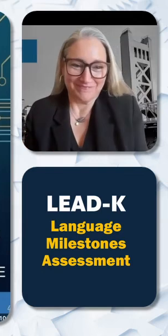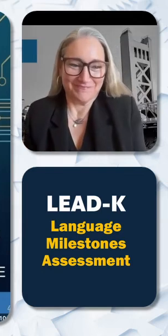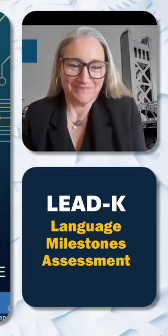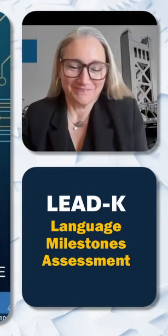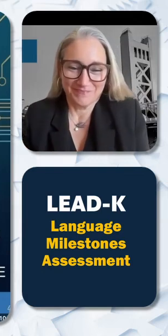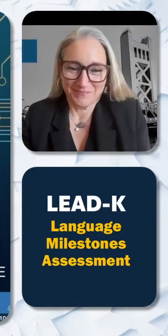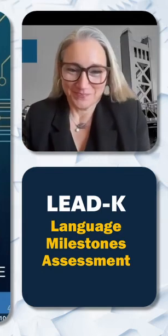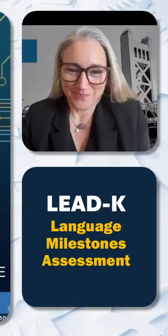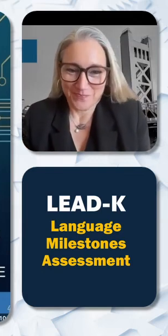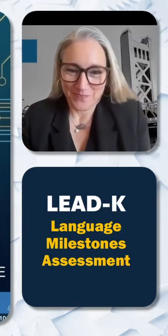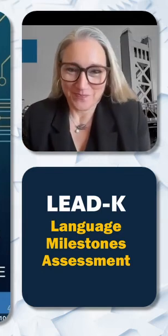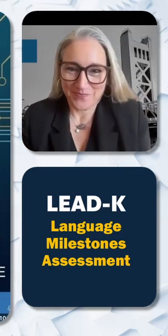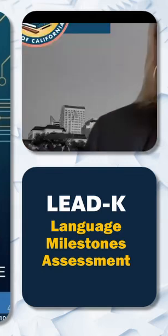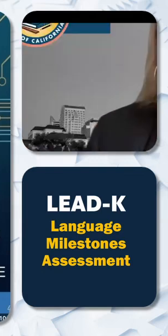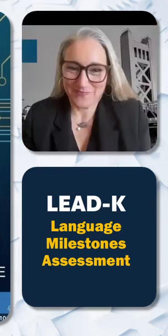Come on camera.